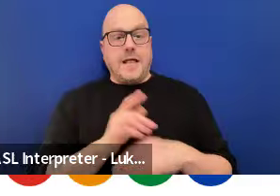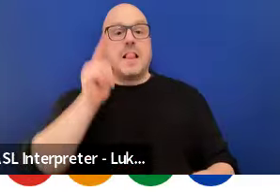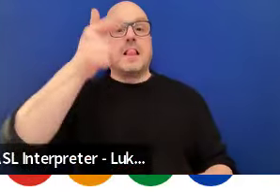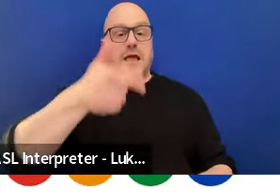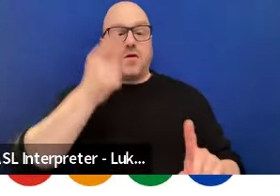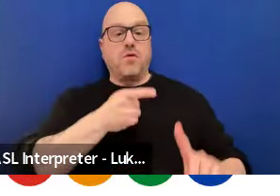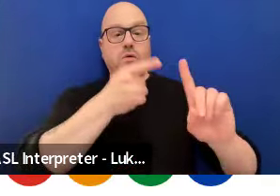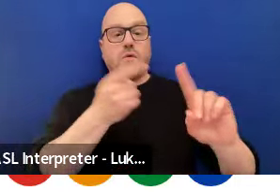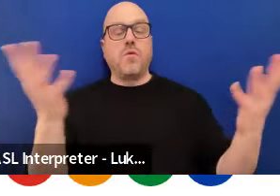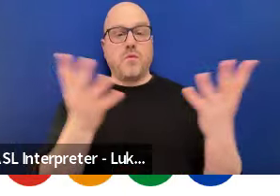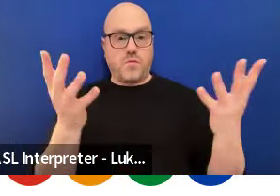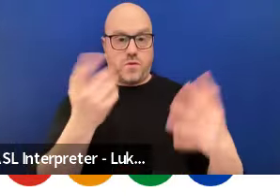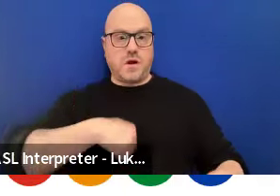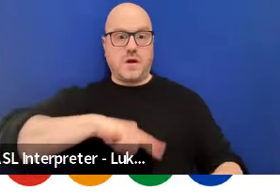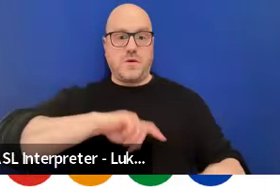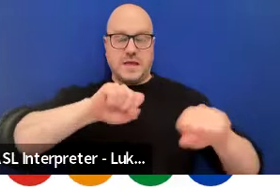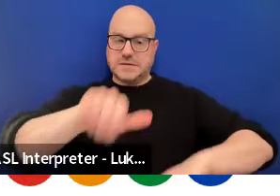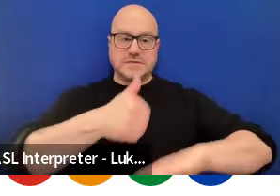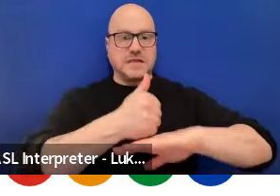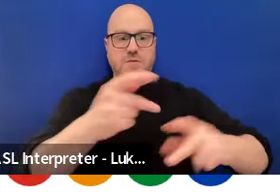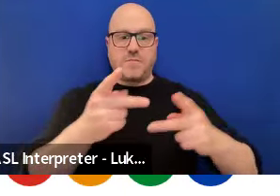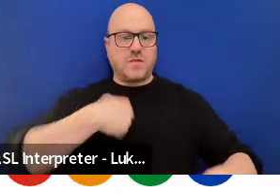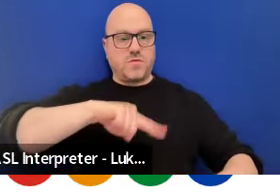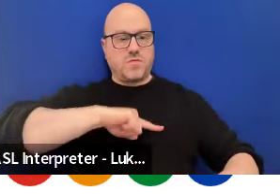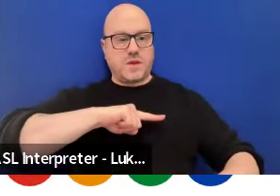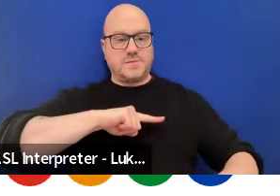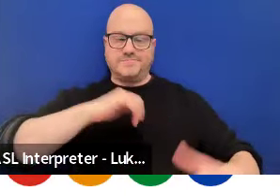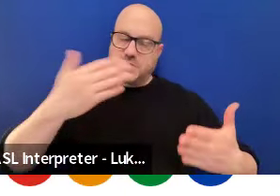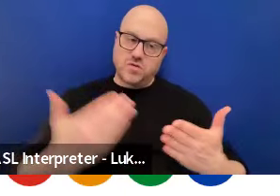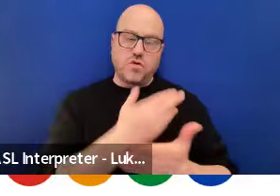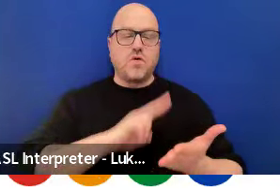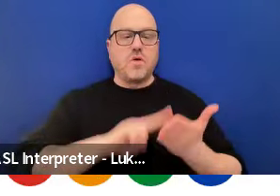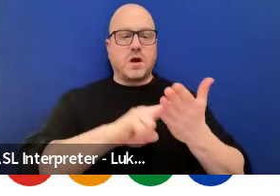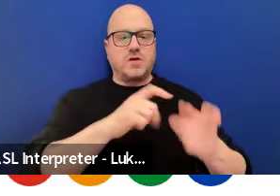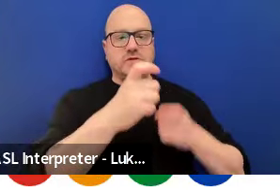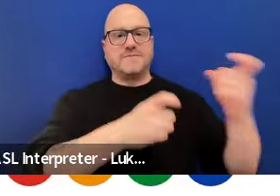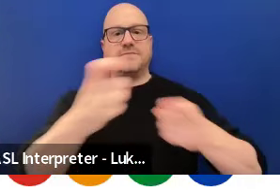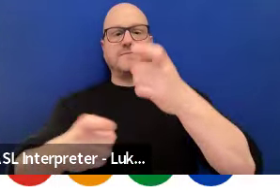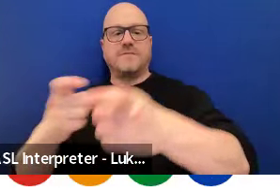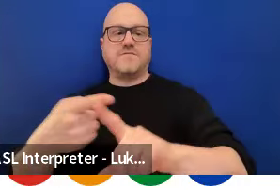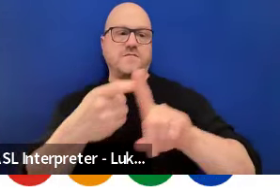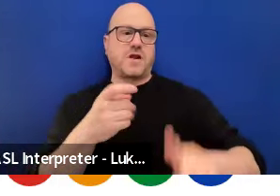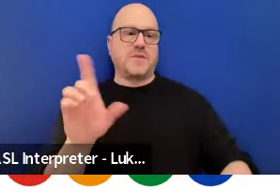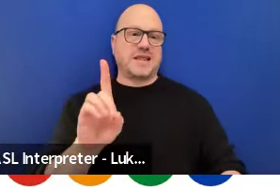AS WELL. AND EVENTUALLY, THE GOAL TO BE IN A PLACE WHERE WE CAN AWARD NEW